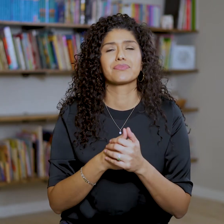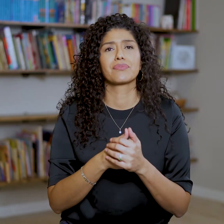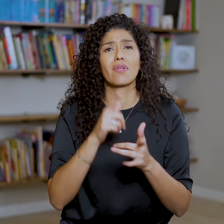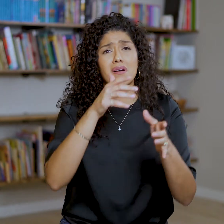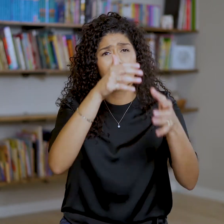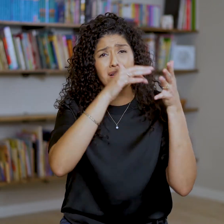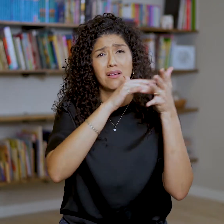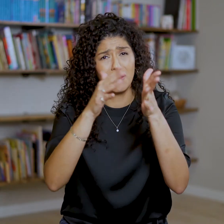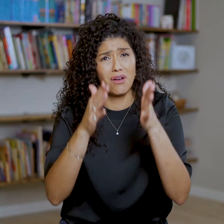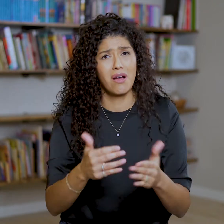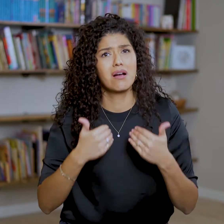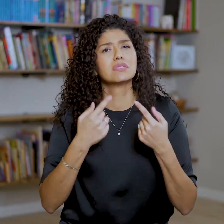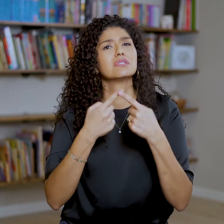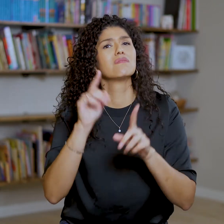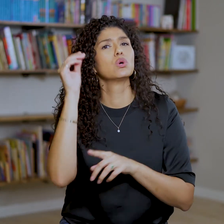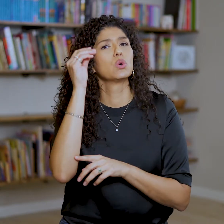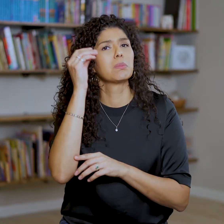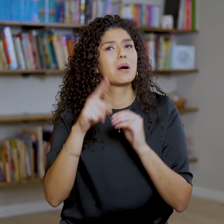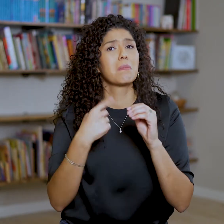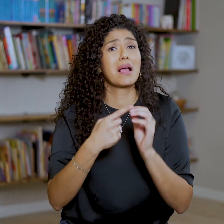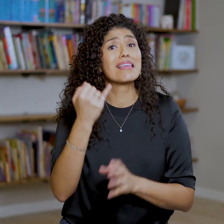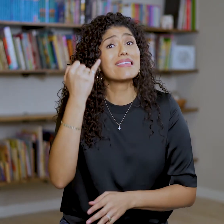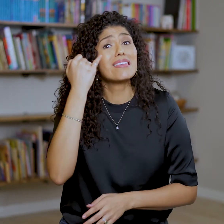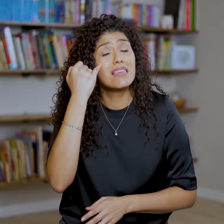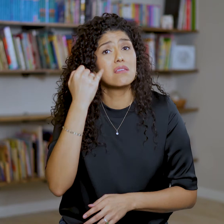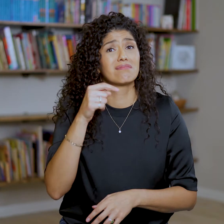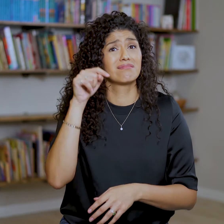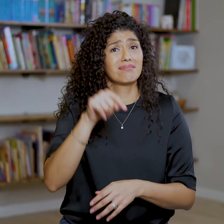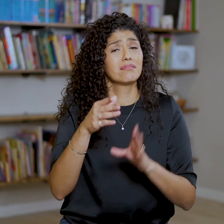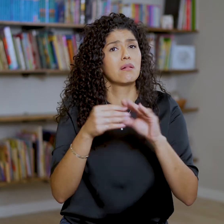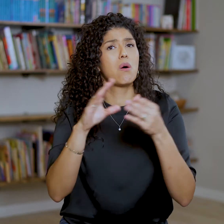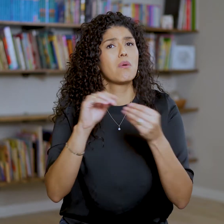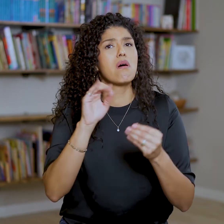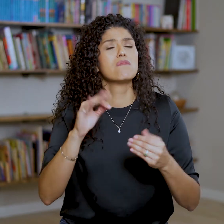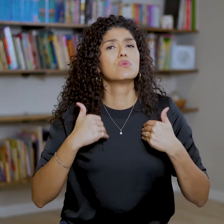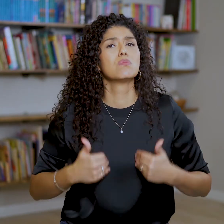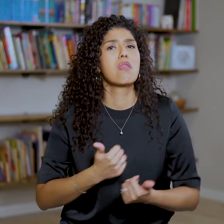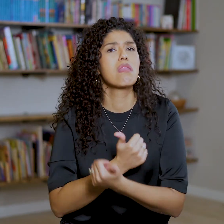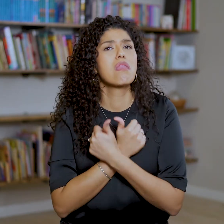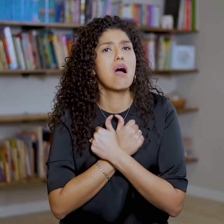Scholars are divided over whether it’s a story of human love,